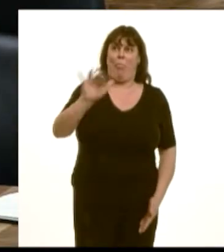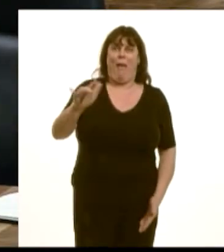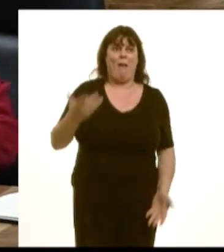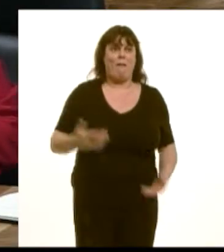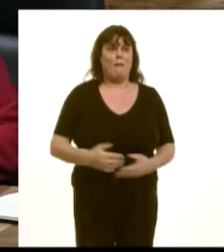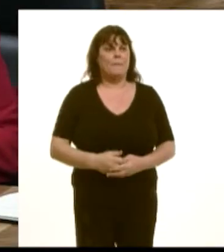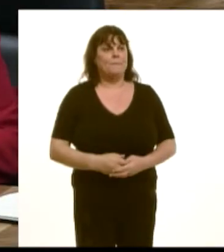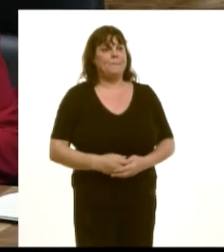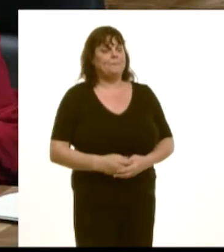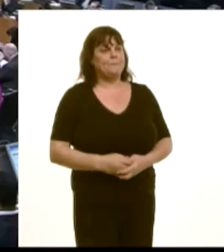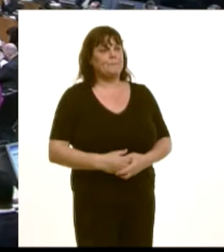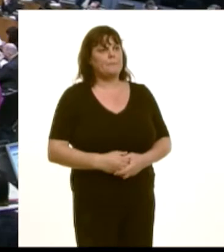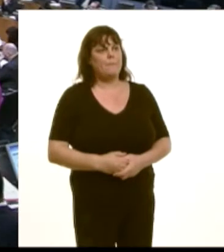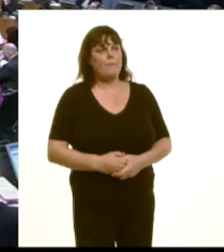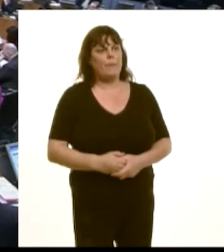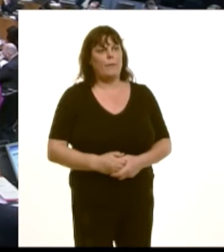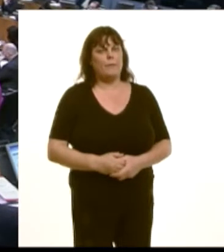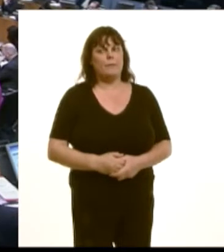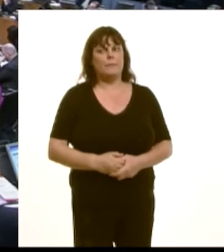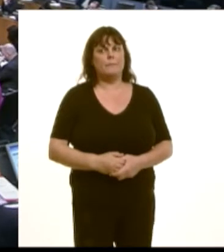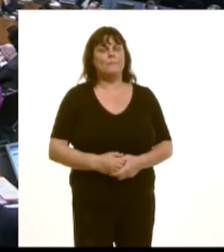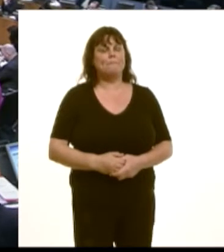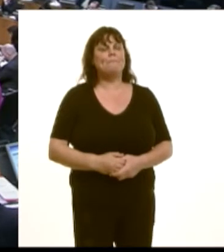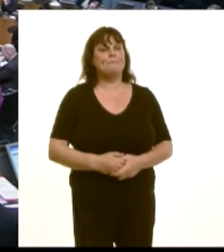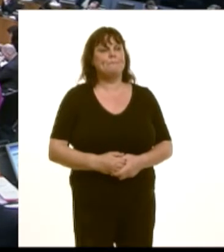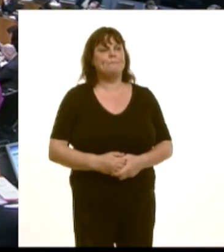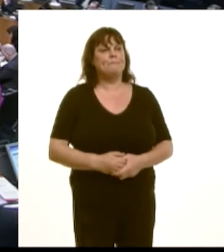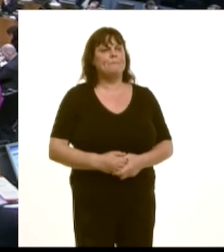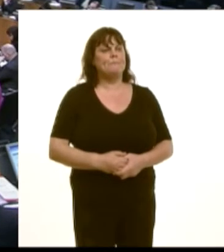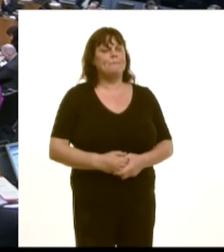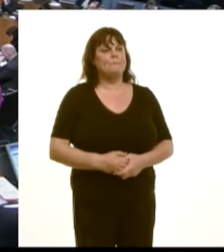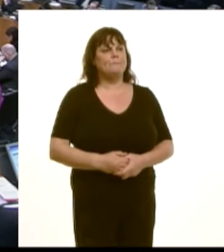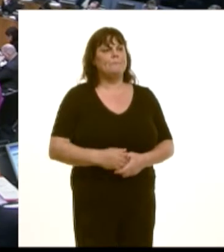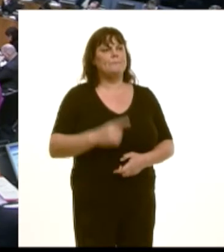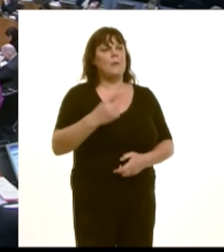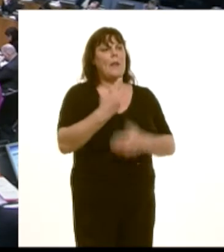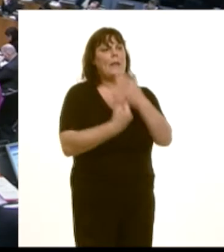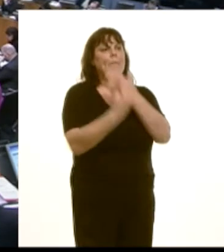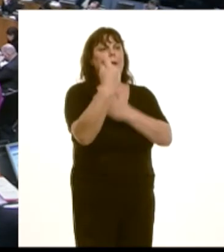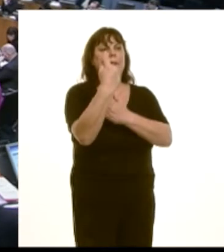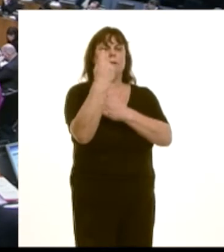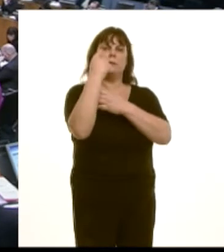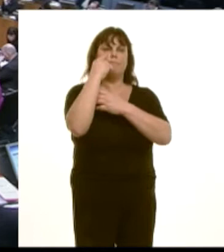Mohammad Asghar: First Minister, the independent inquiry set up to consider whether public